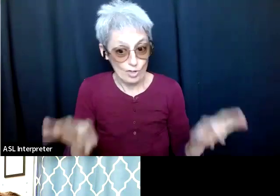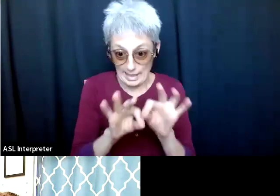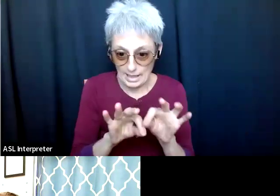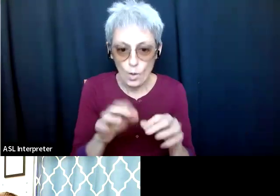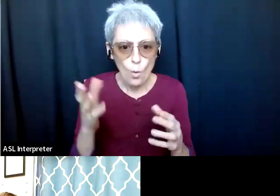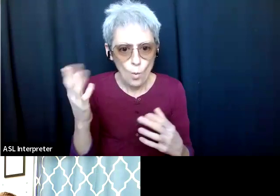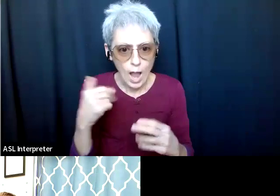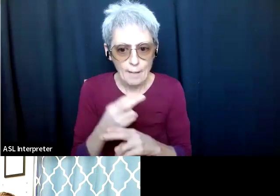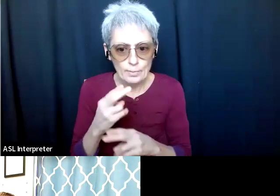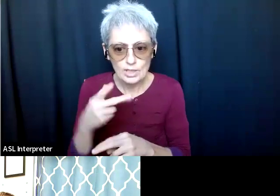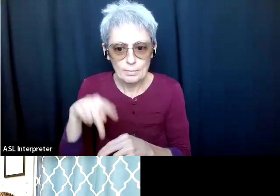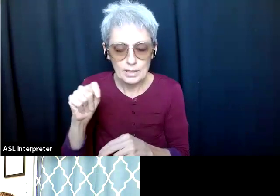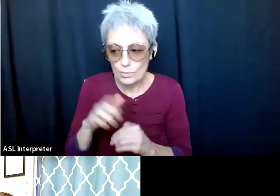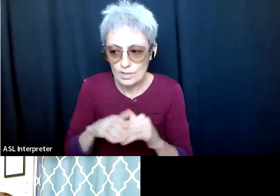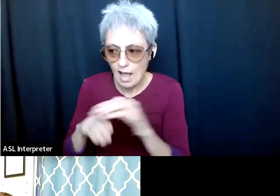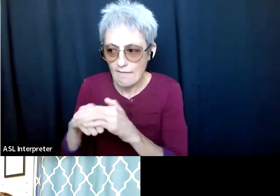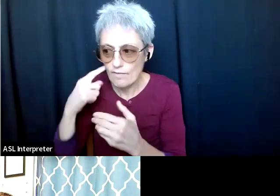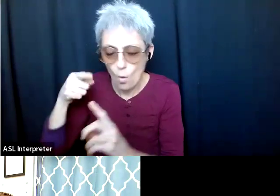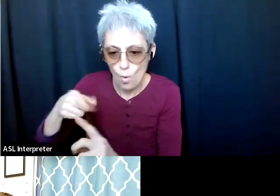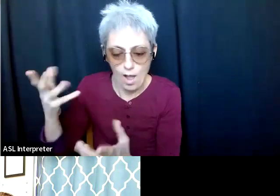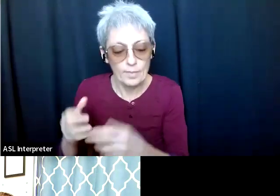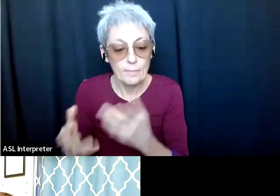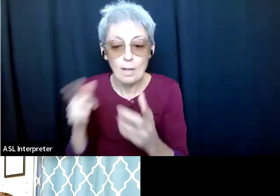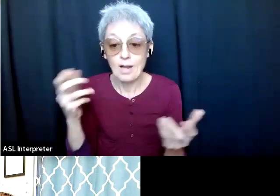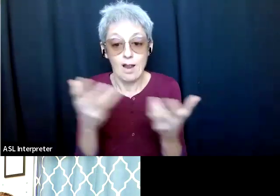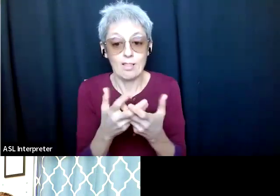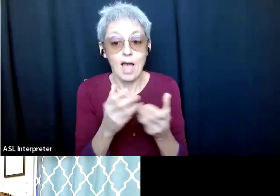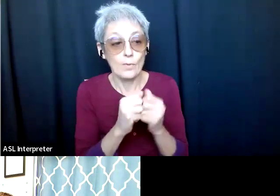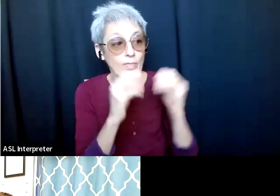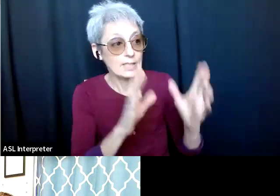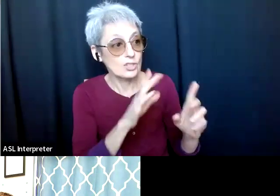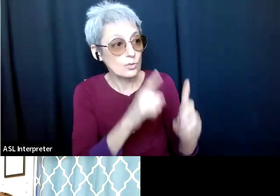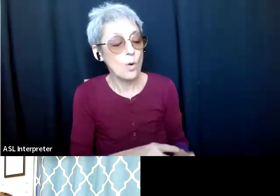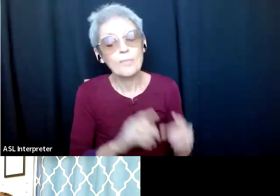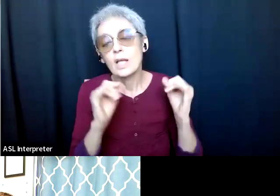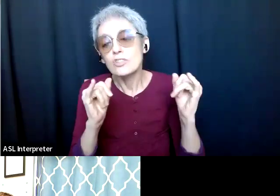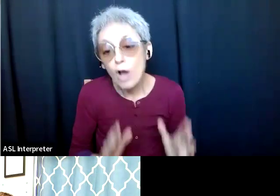so that subjectively it sounds very much like they are happening at the exact same time and they